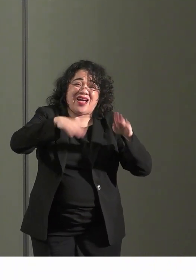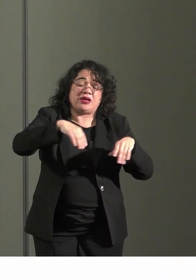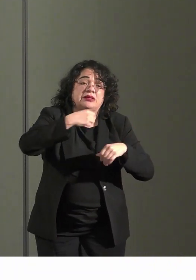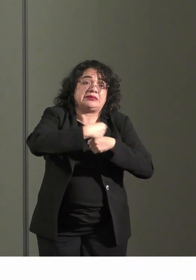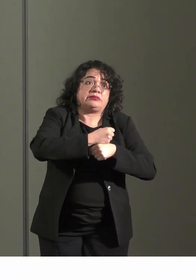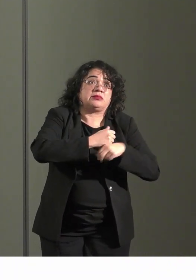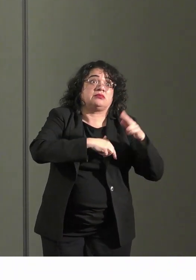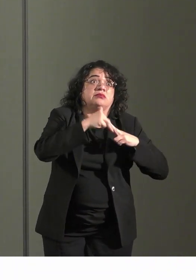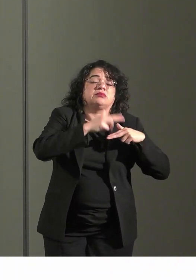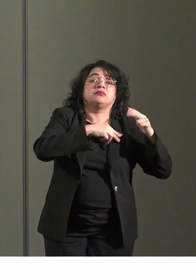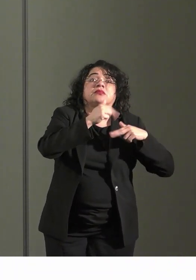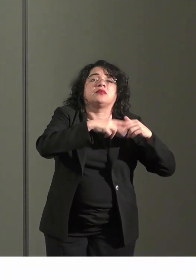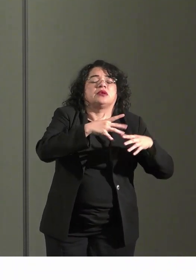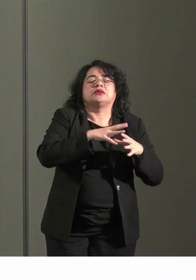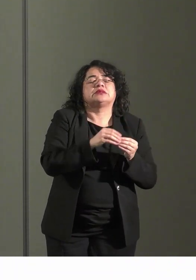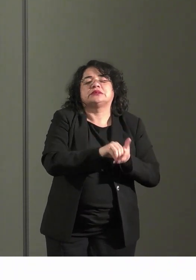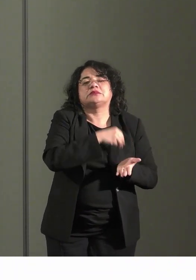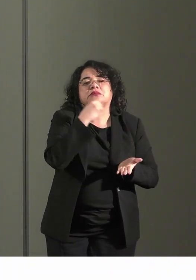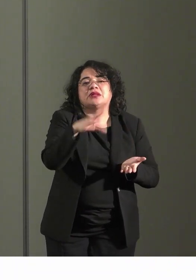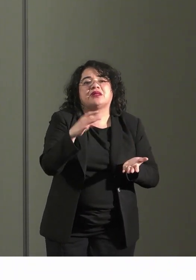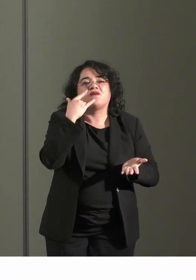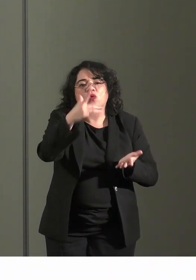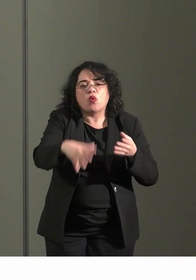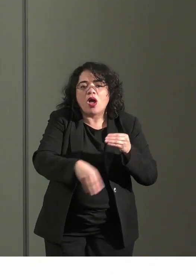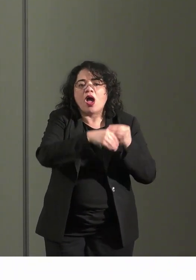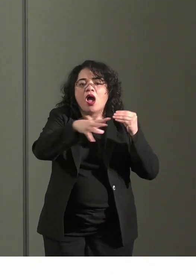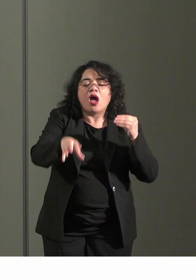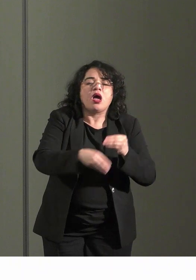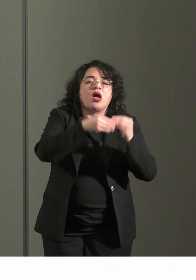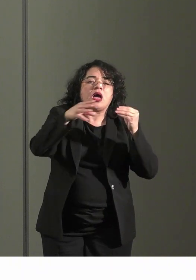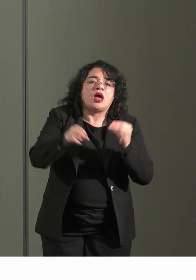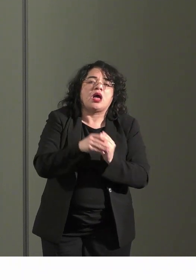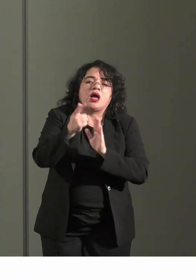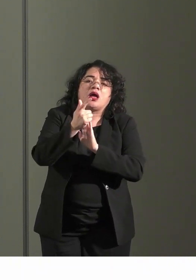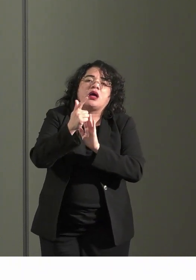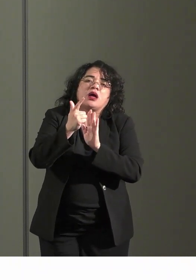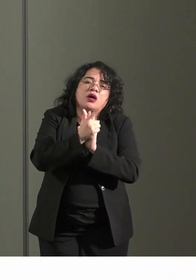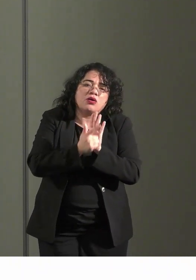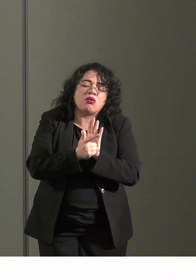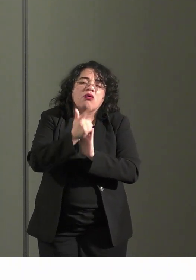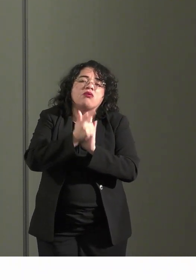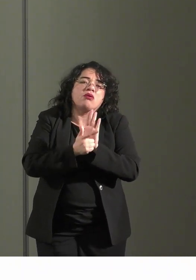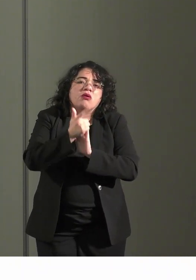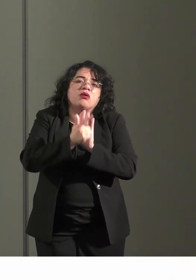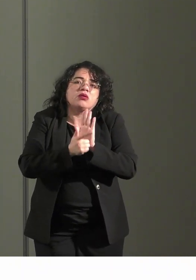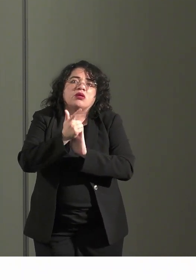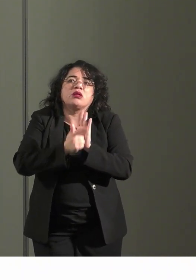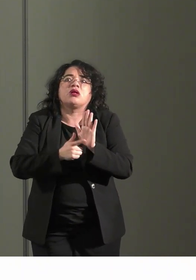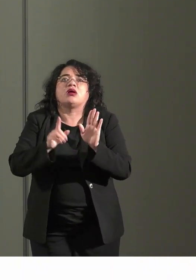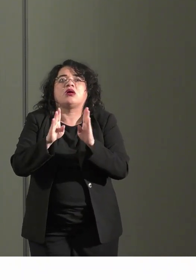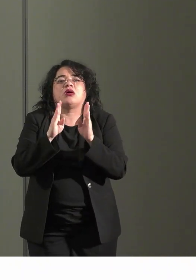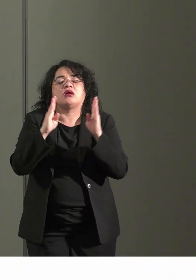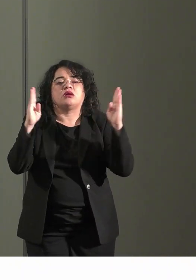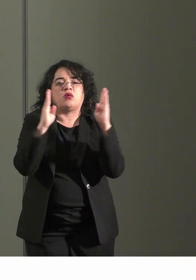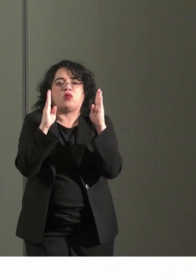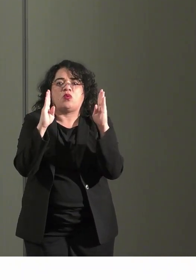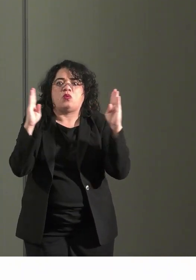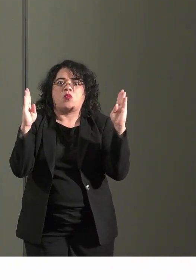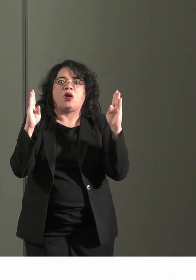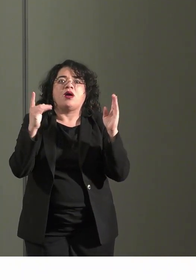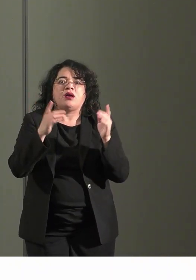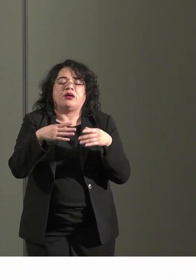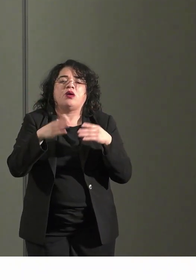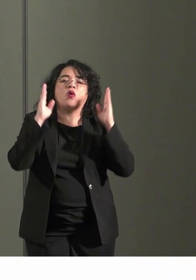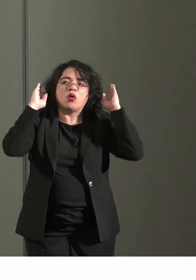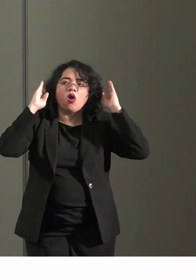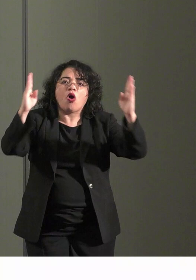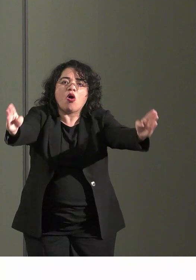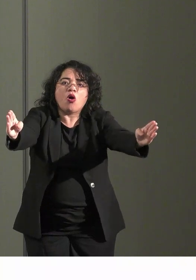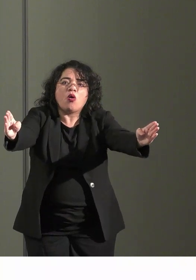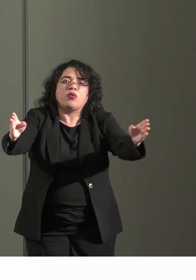and in their mind you add more regulation you require wider doors or less space to use. That